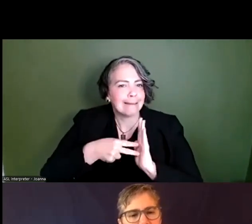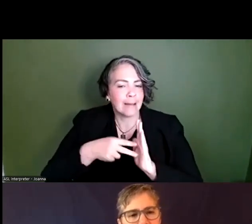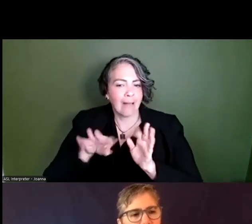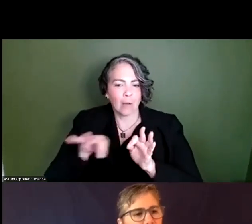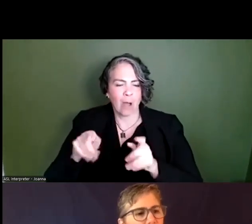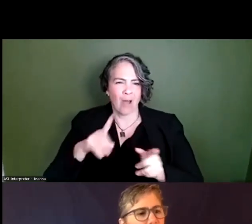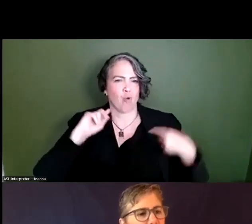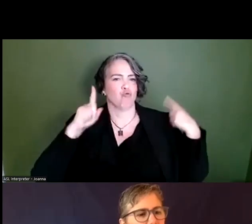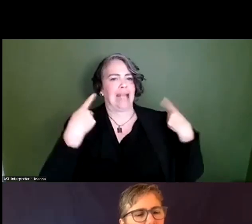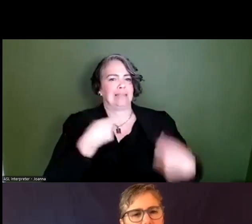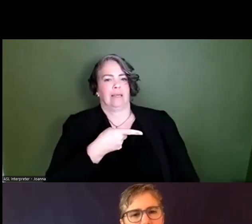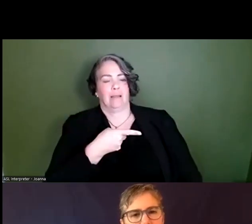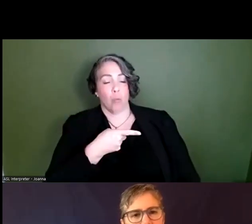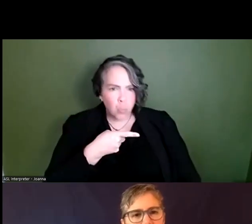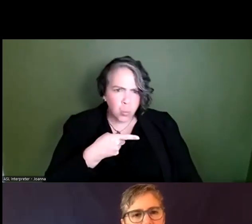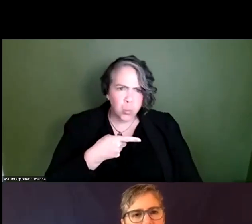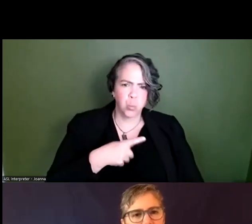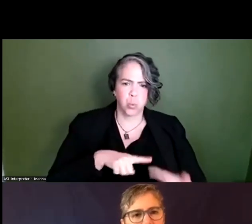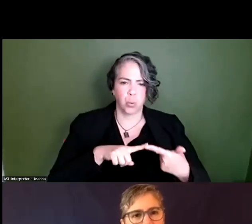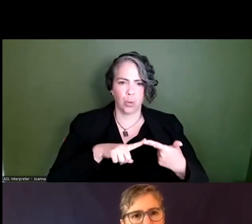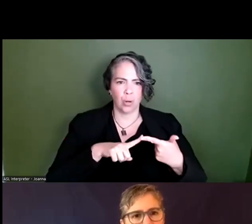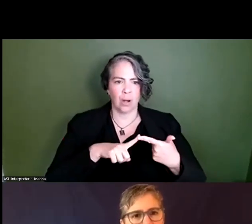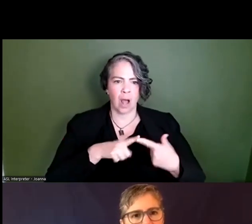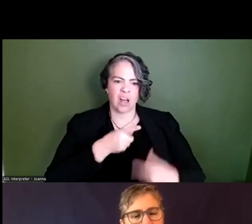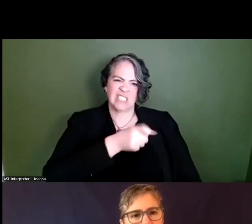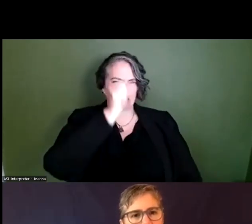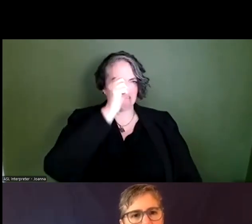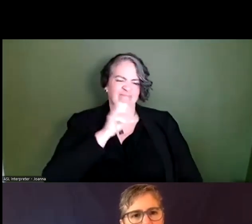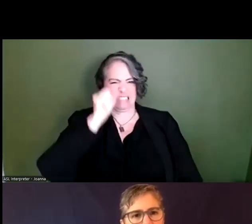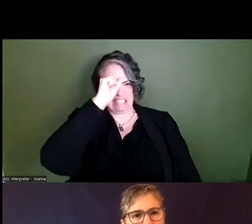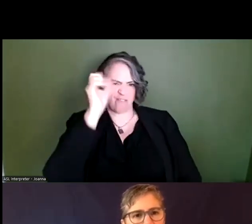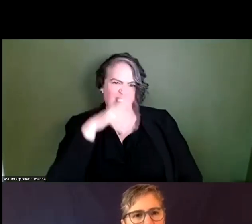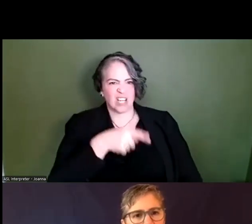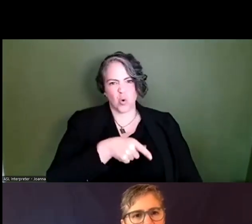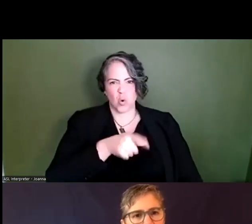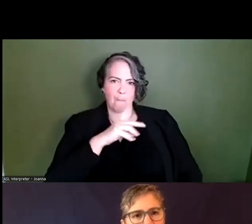crazy, referring to somebody by their diagnoses, you know, in both sides of the aisle, you know,